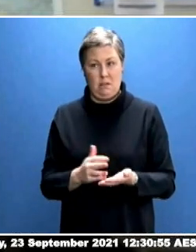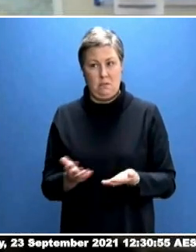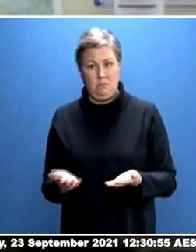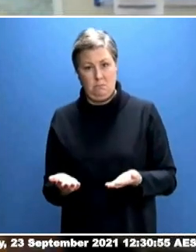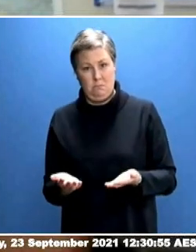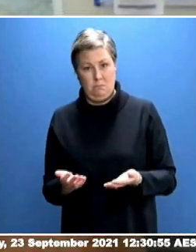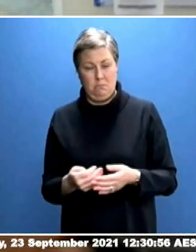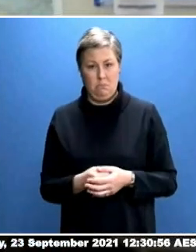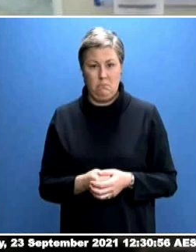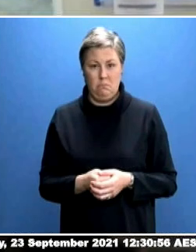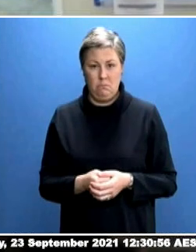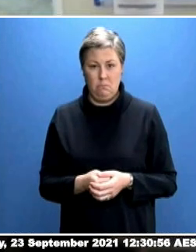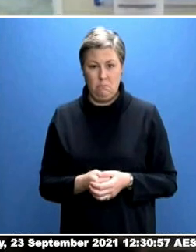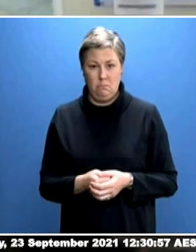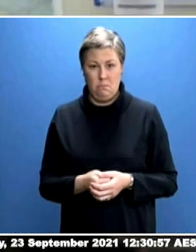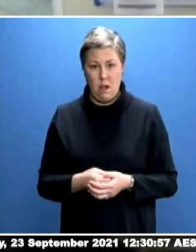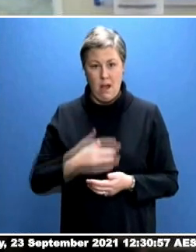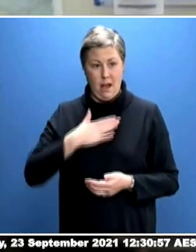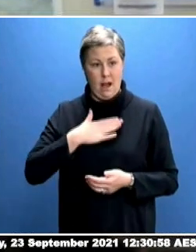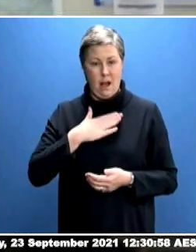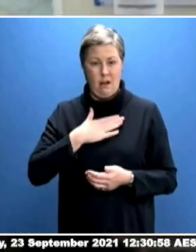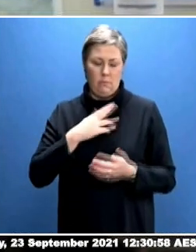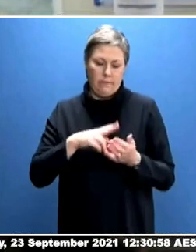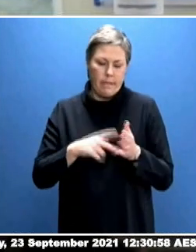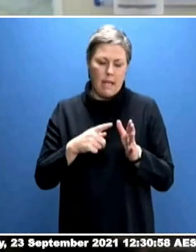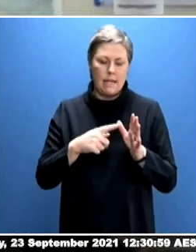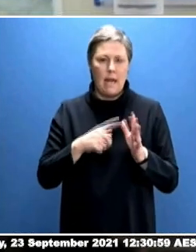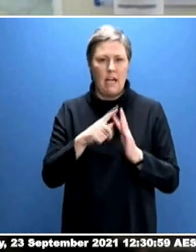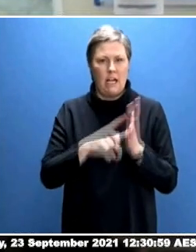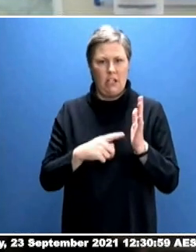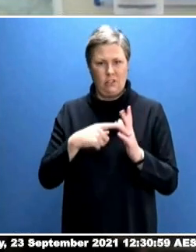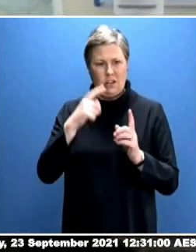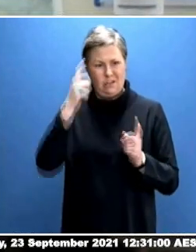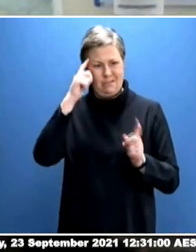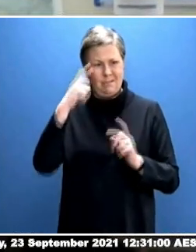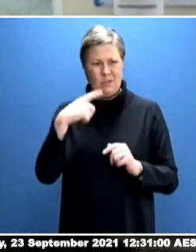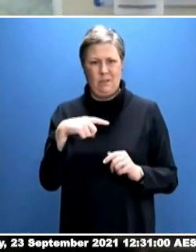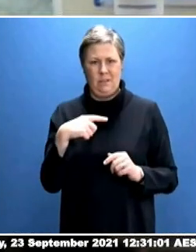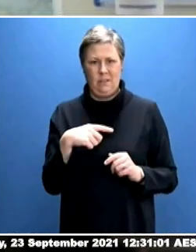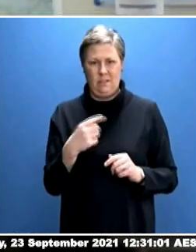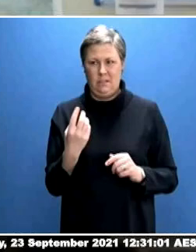I suppose our concerns, well, NAAJA's concern is that it's not defined, it should be